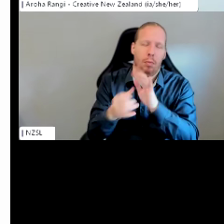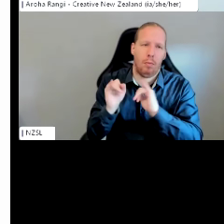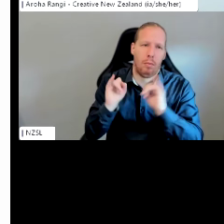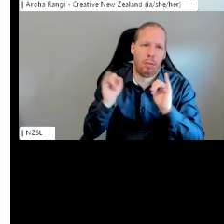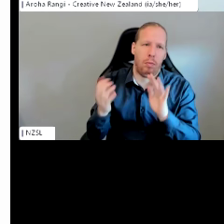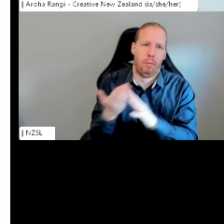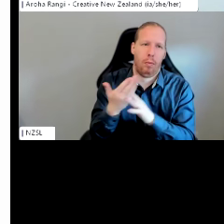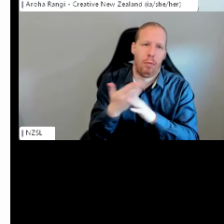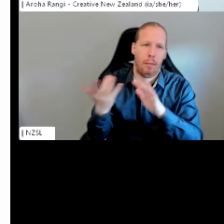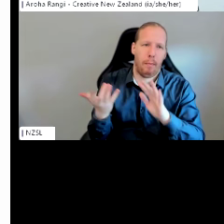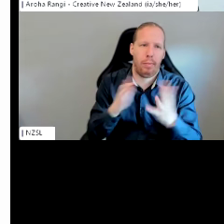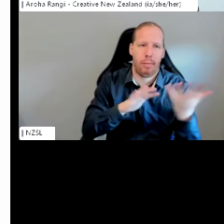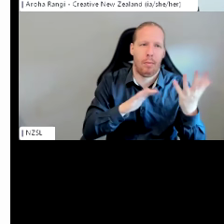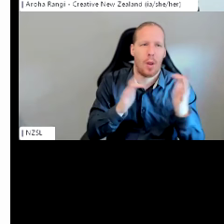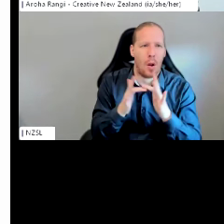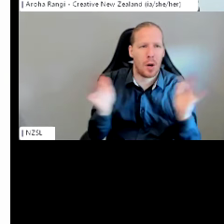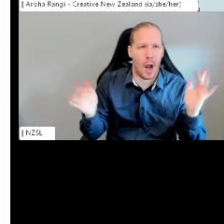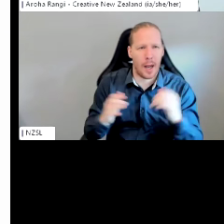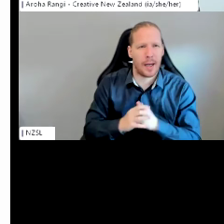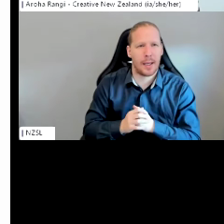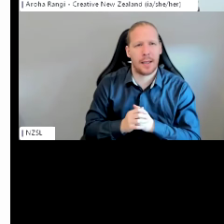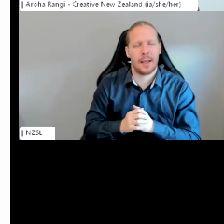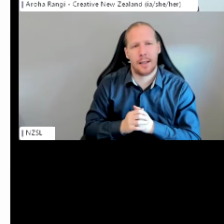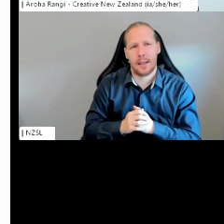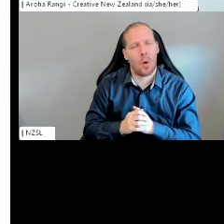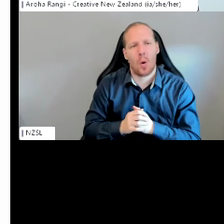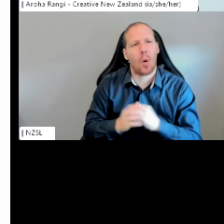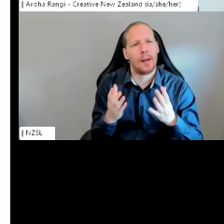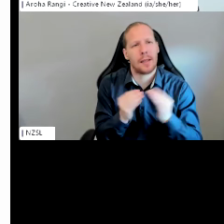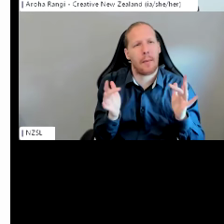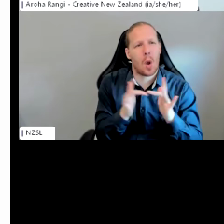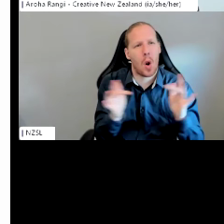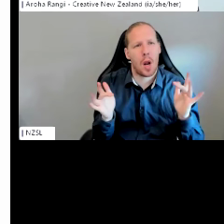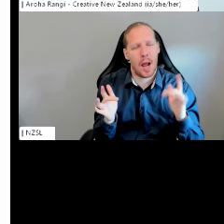the platforms are not particularly nice places to be and there's a lot of content you don't want to